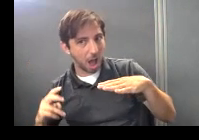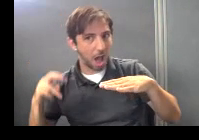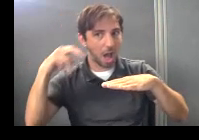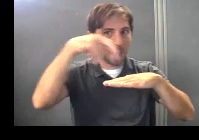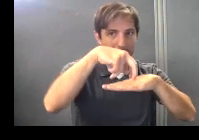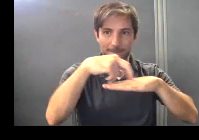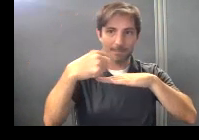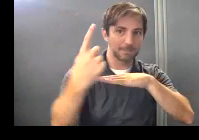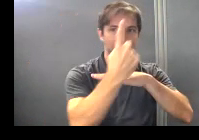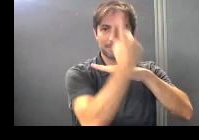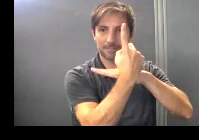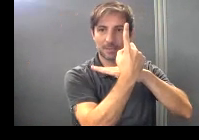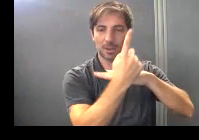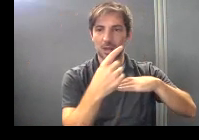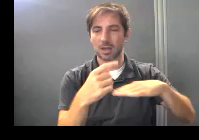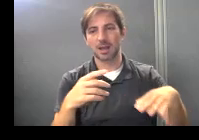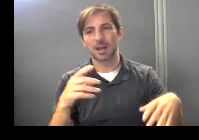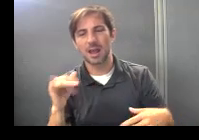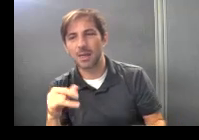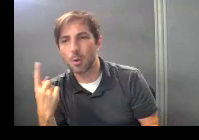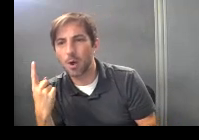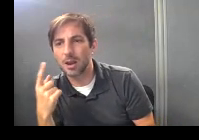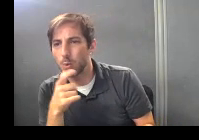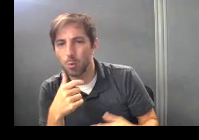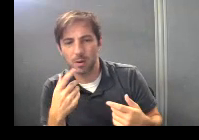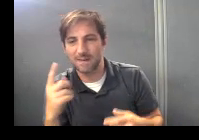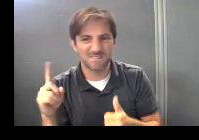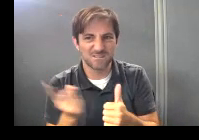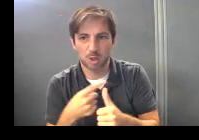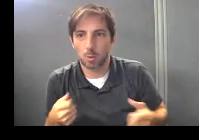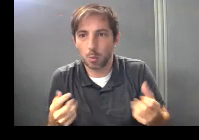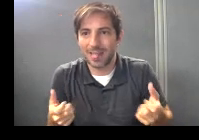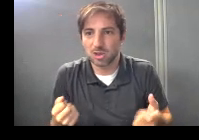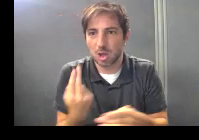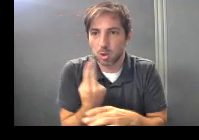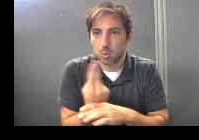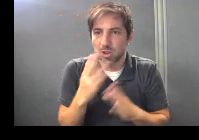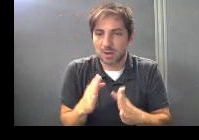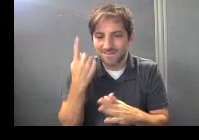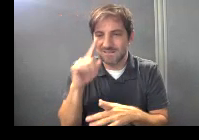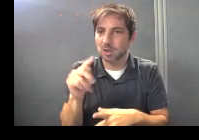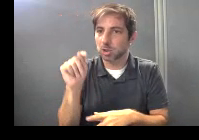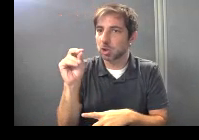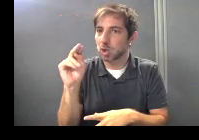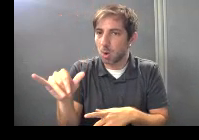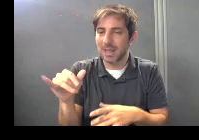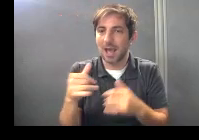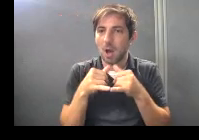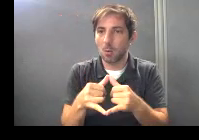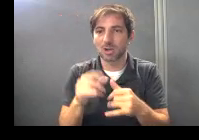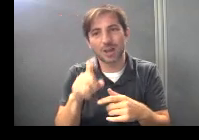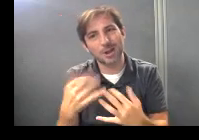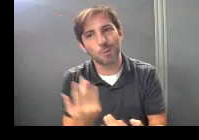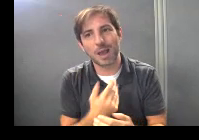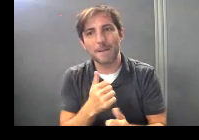THE FIRST TONY WINNER, HAD TO WAIT BACKSTAGE BEFORE ACCEPTING THE AWARD.